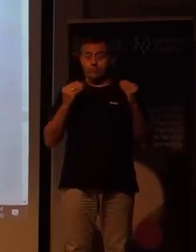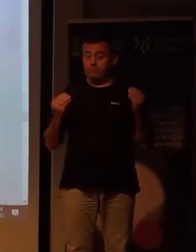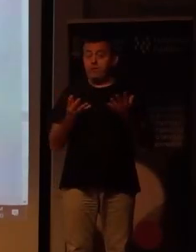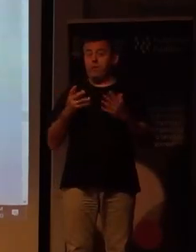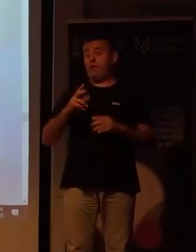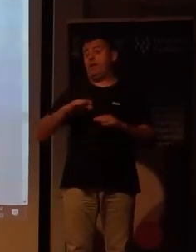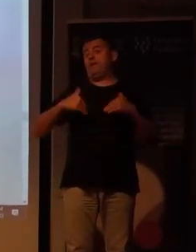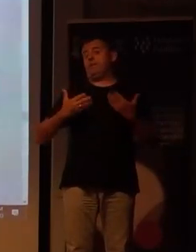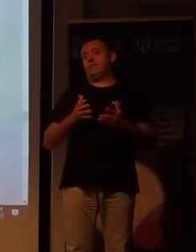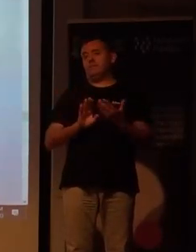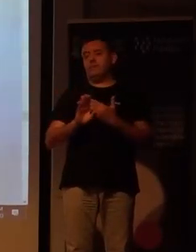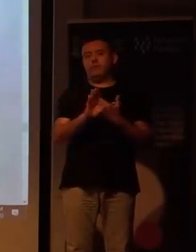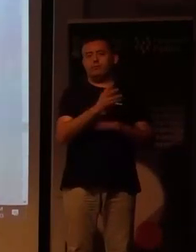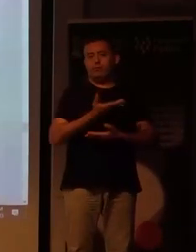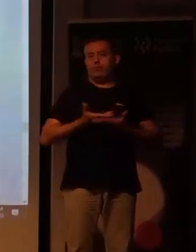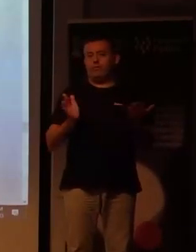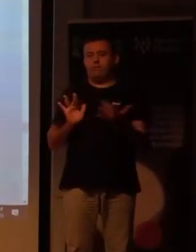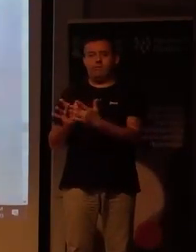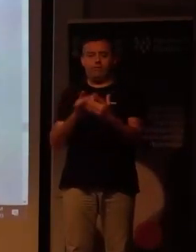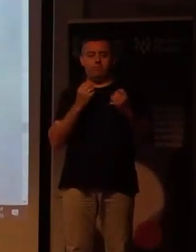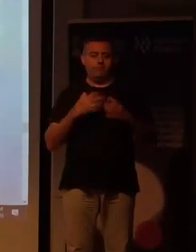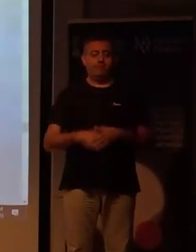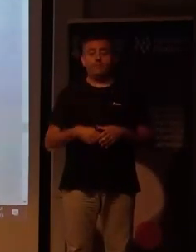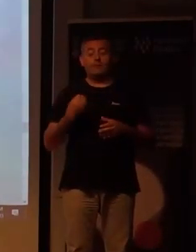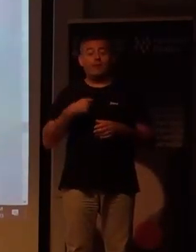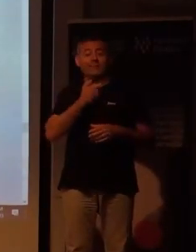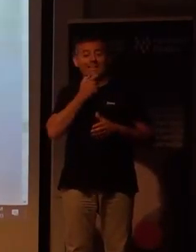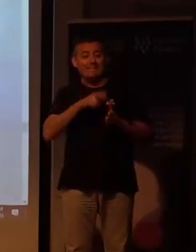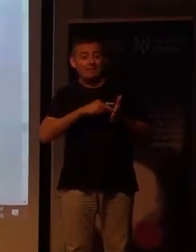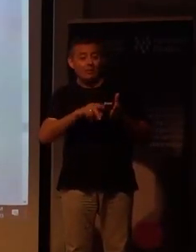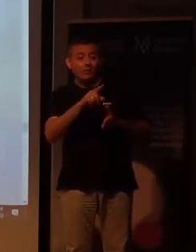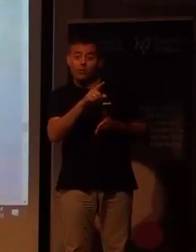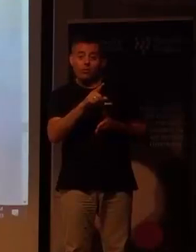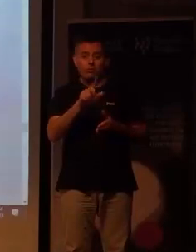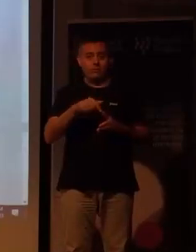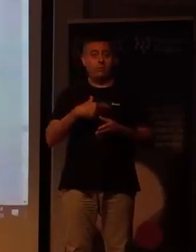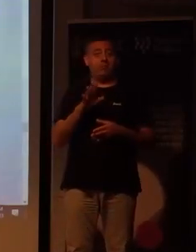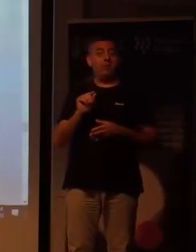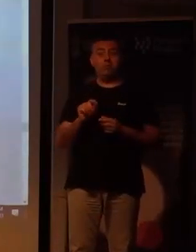We don’t have to go to the United Kingdom for this, just five minutes from here we have a very good example of this